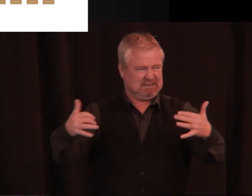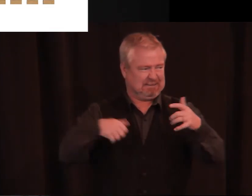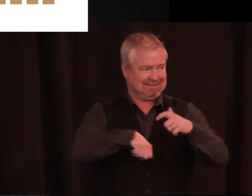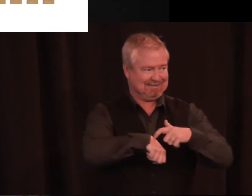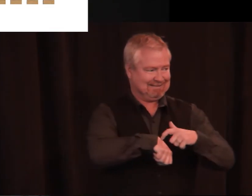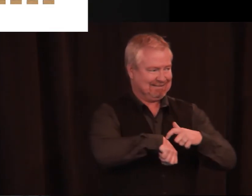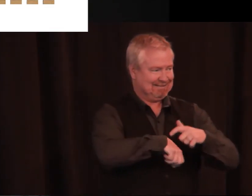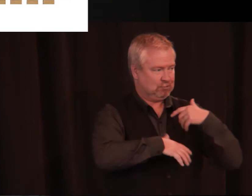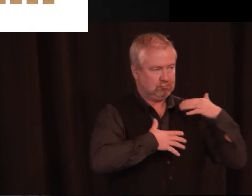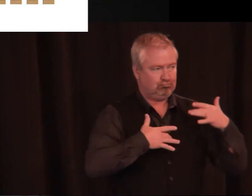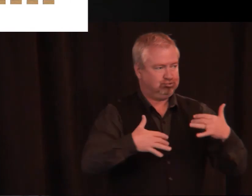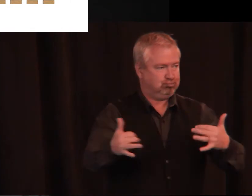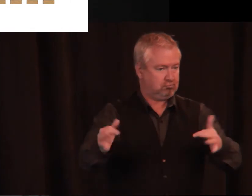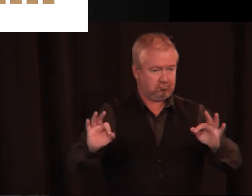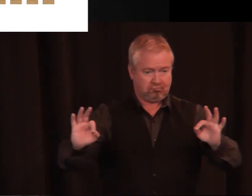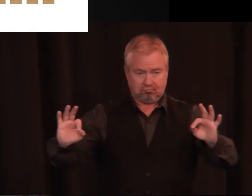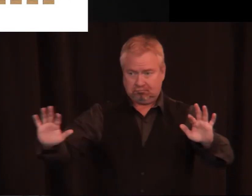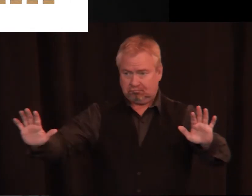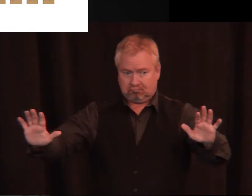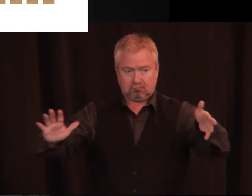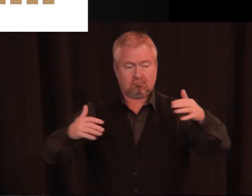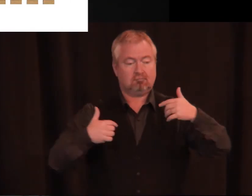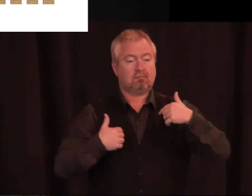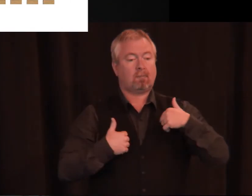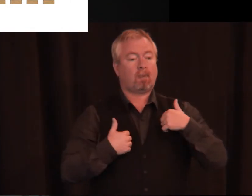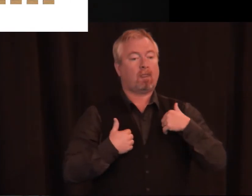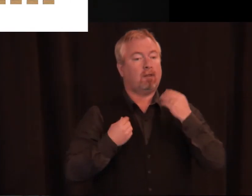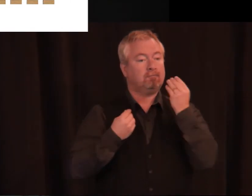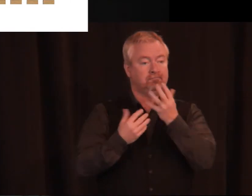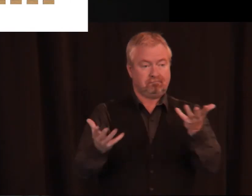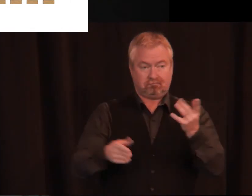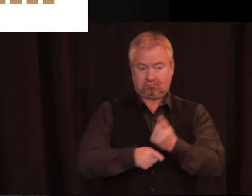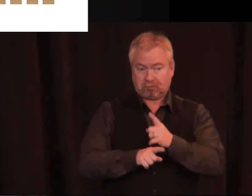So, for me, the appropriate answer, and, again, this is subjective,